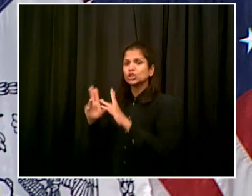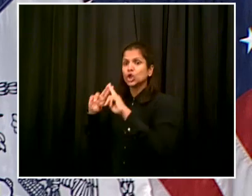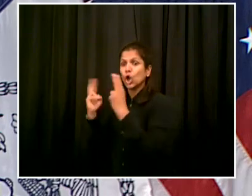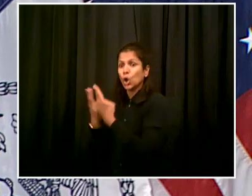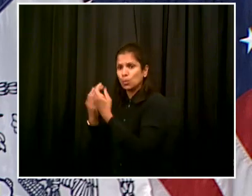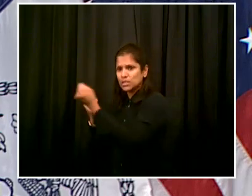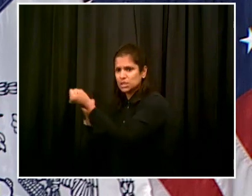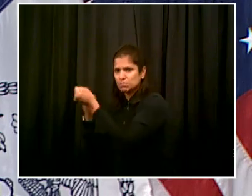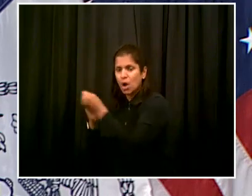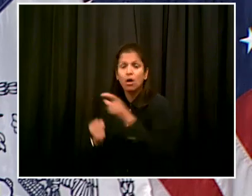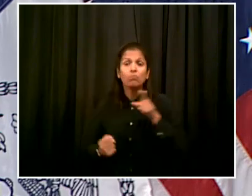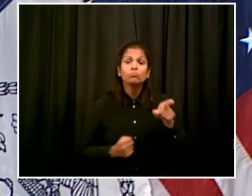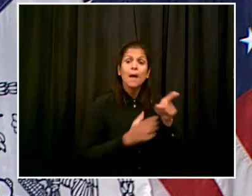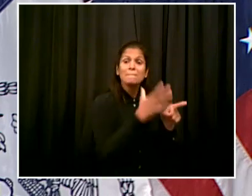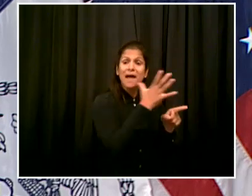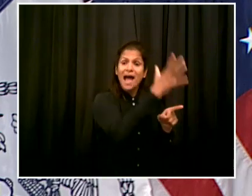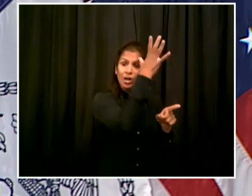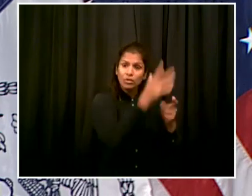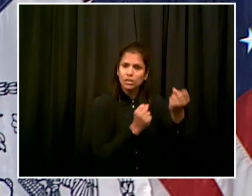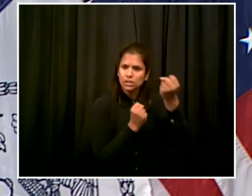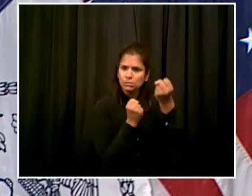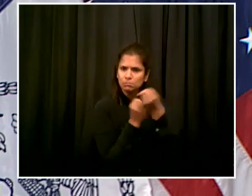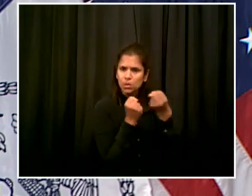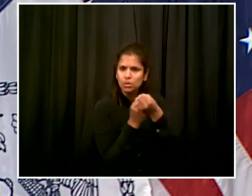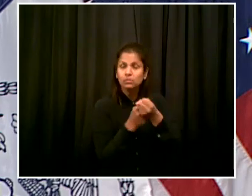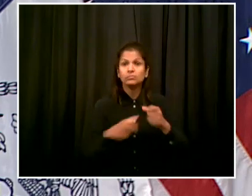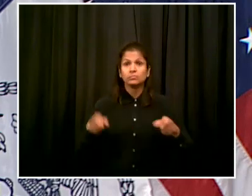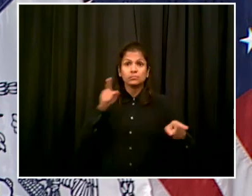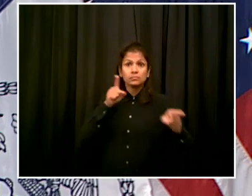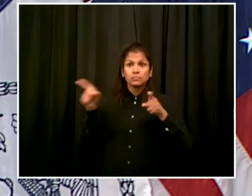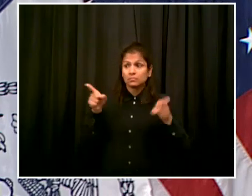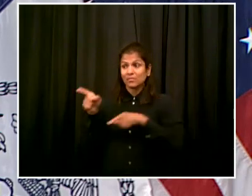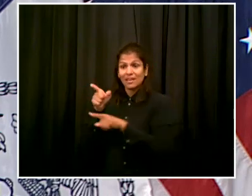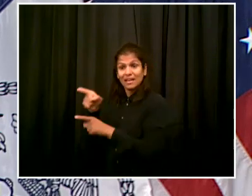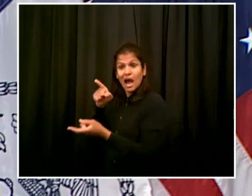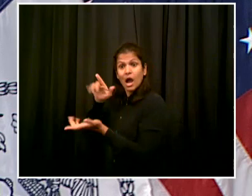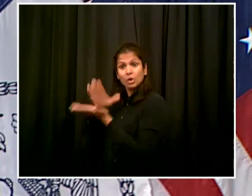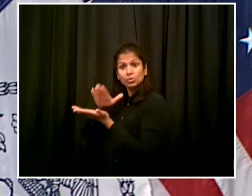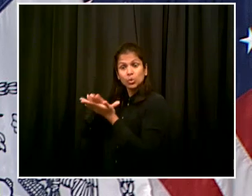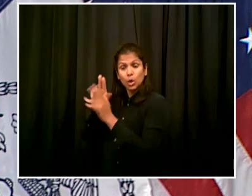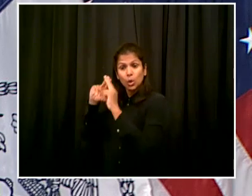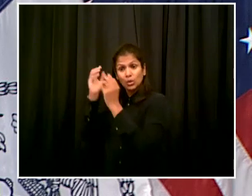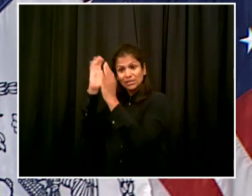FROM REPORTING